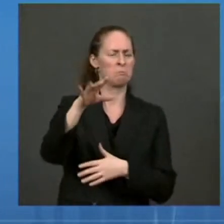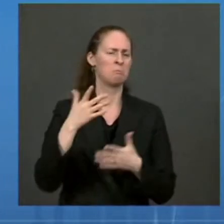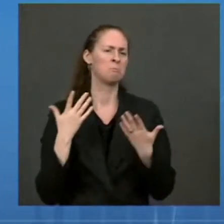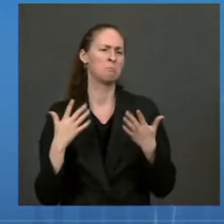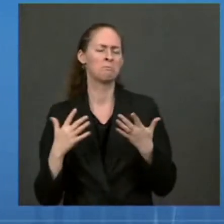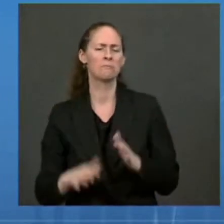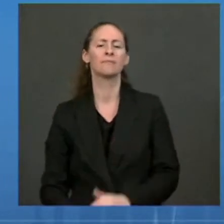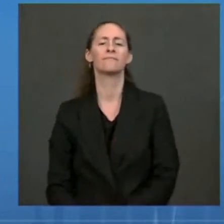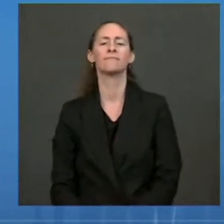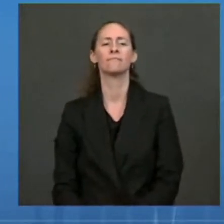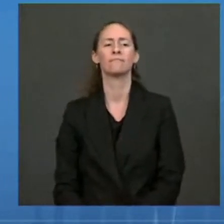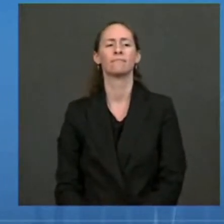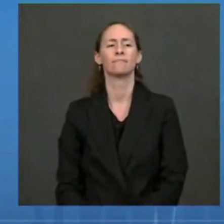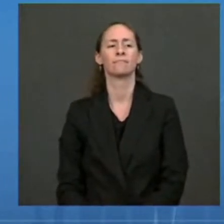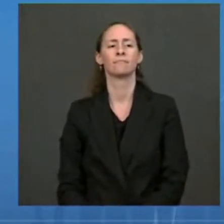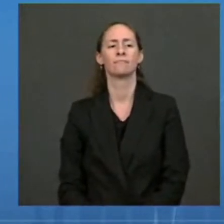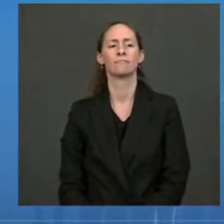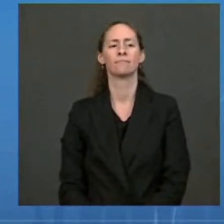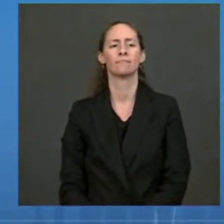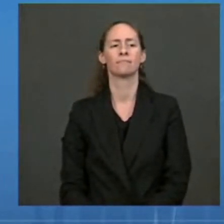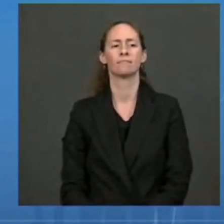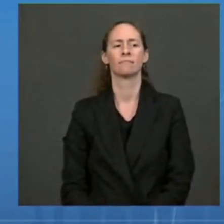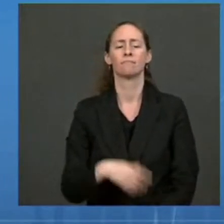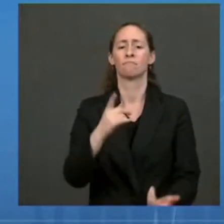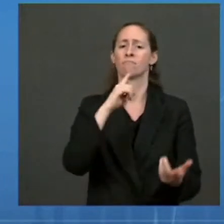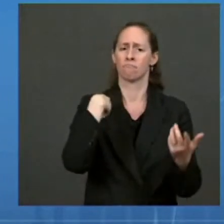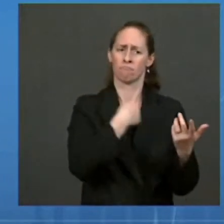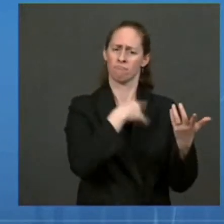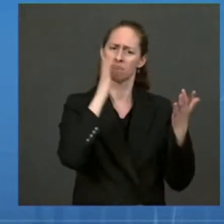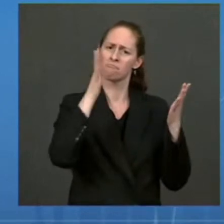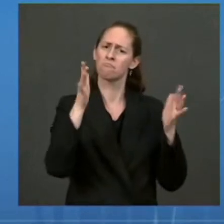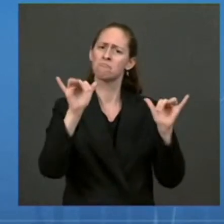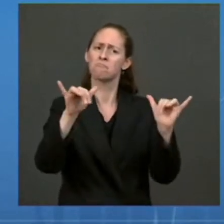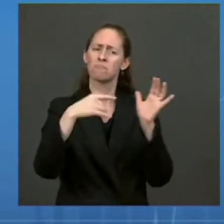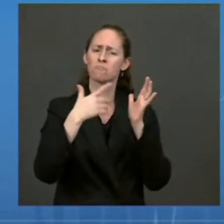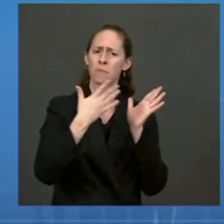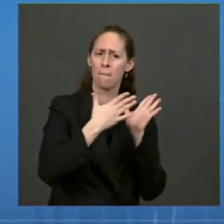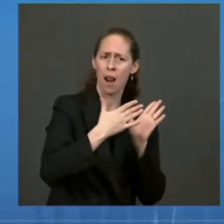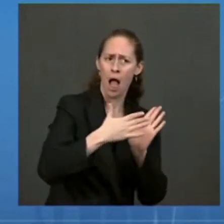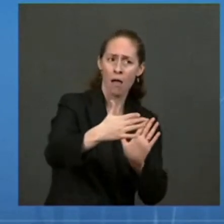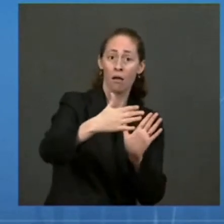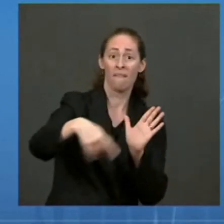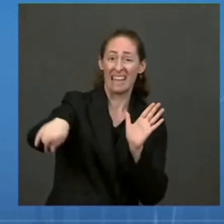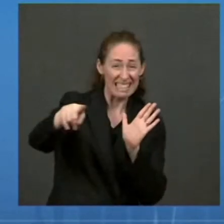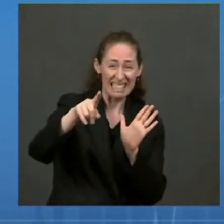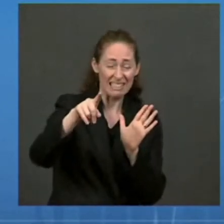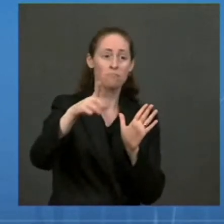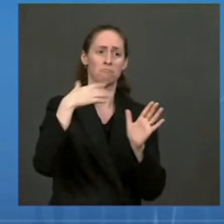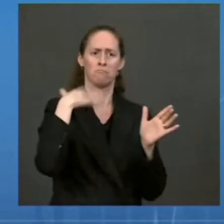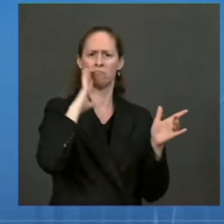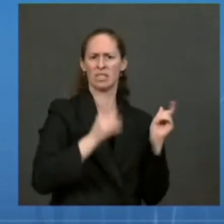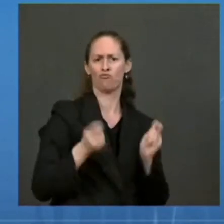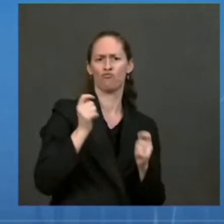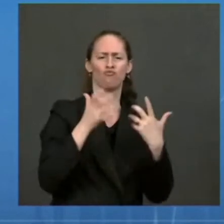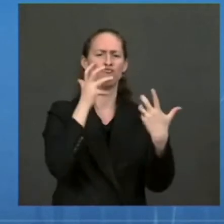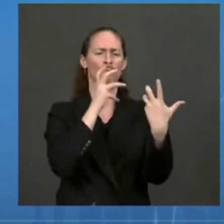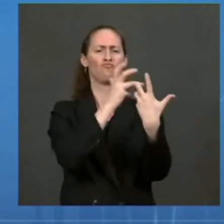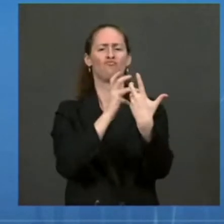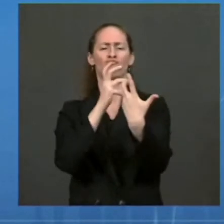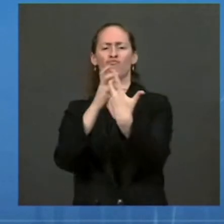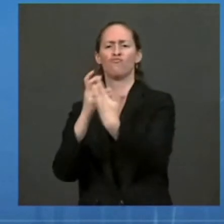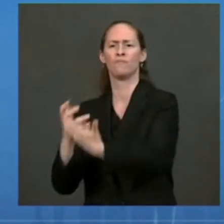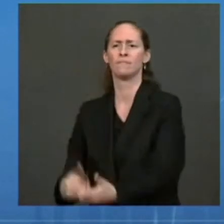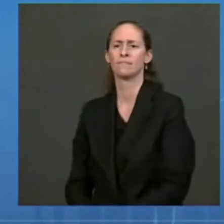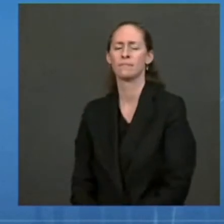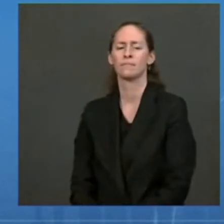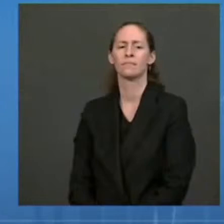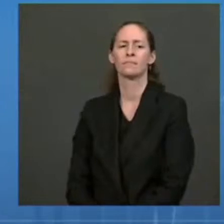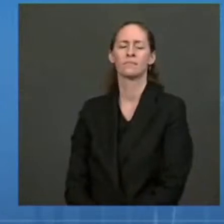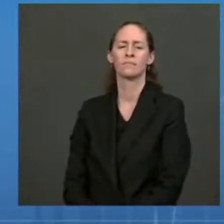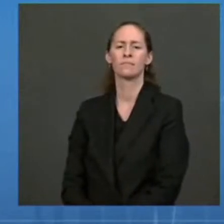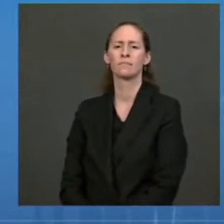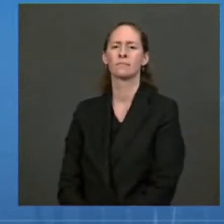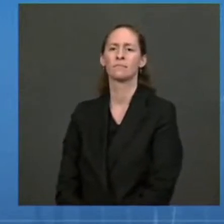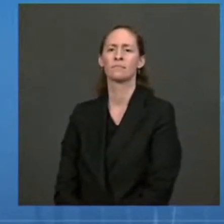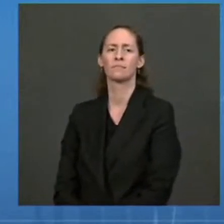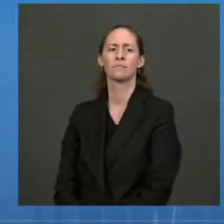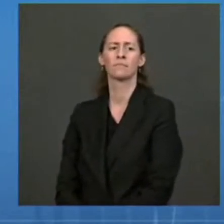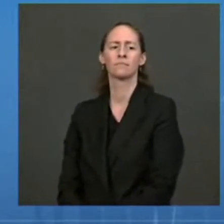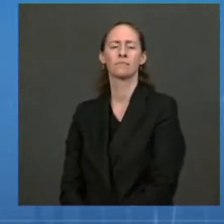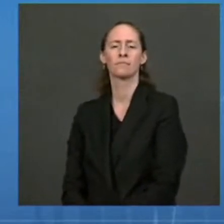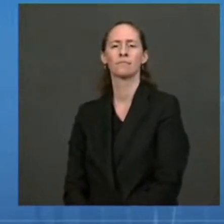THAT IS WHAT THE COMMENT WAS